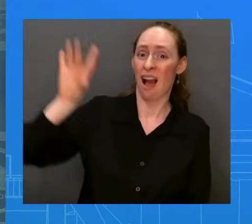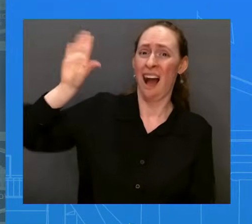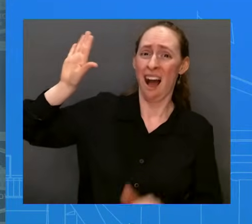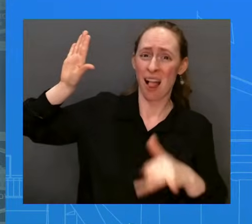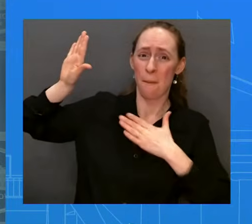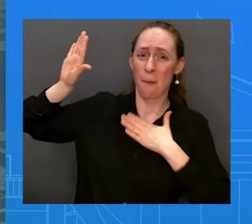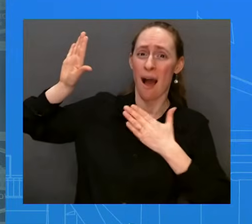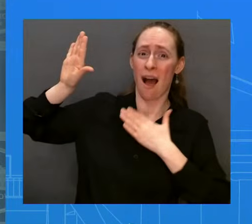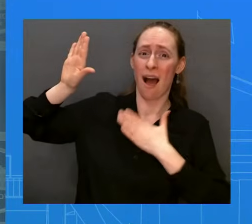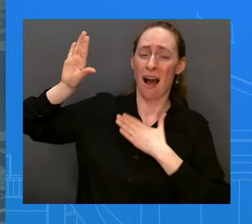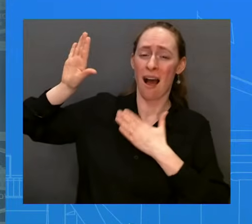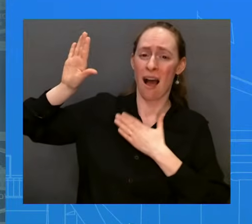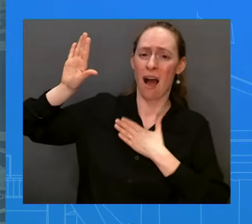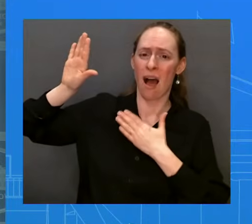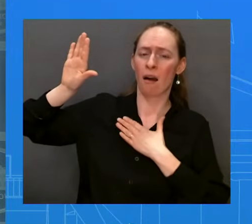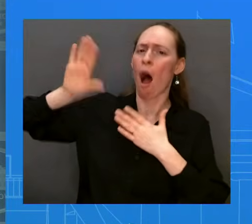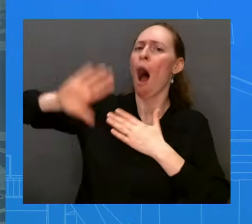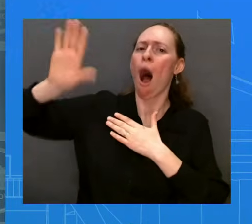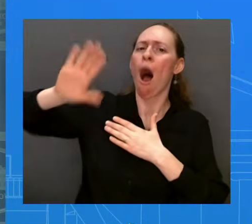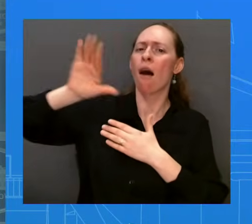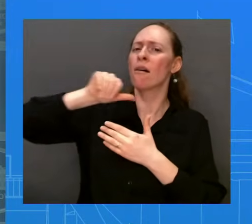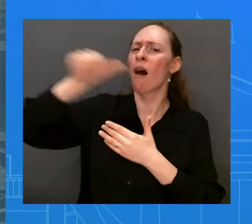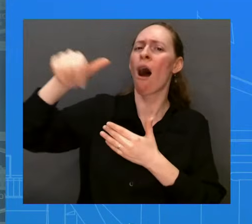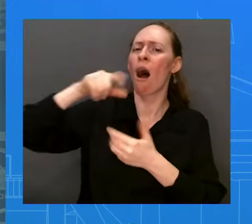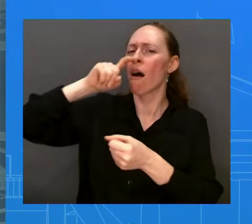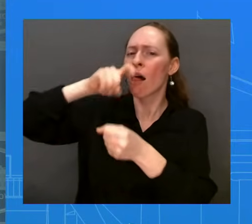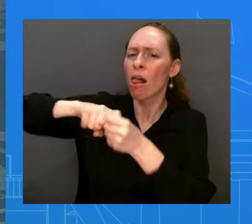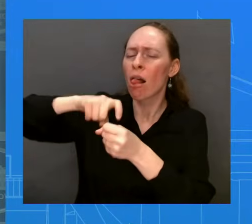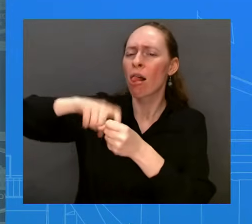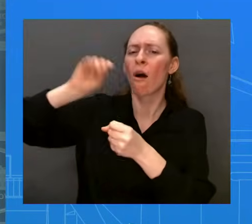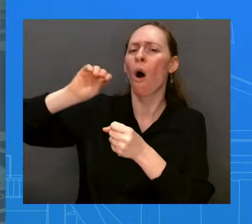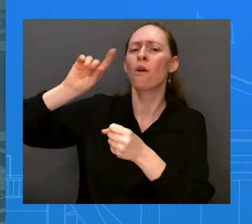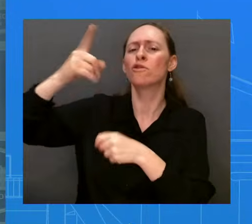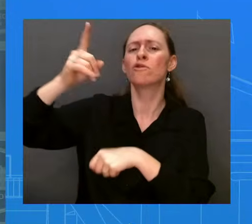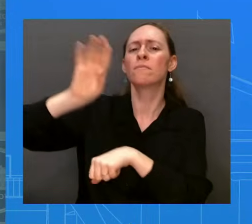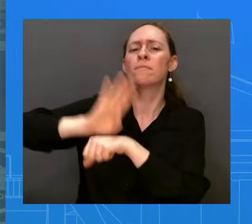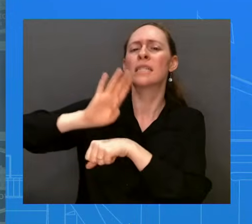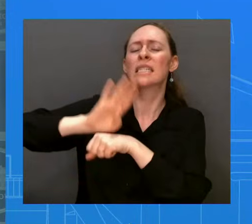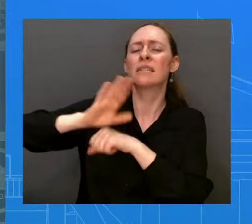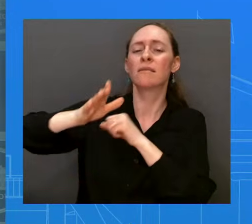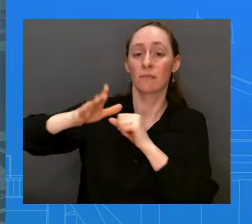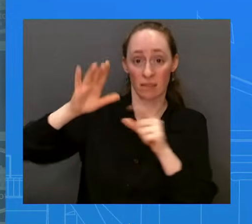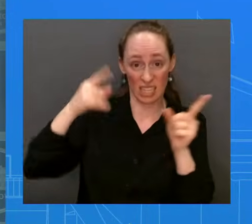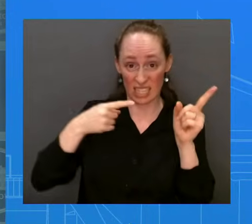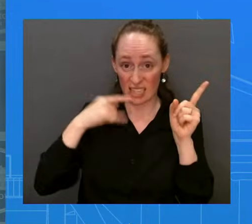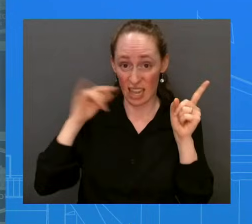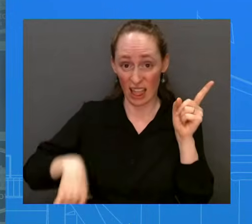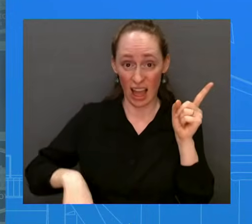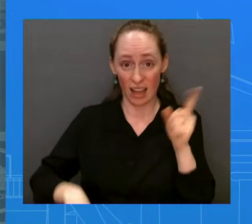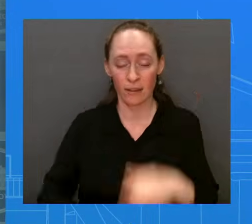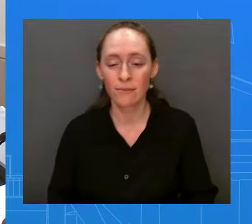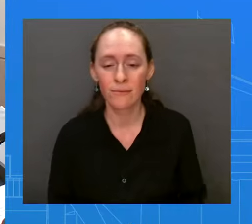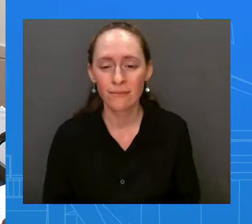that they have had, what -- what we can learn from -- from them, what perhaps they can learn from us. Ms. Jean-Pierre: Trevor. The Press: And are we still with "object," or can we call them "balloons"?